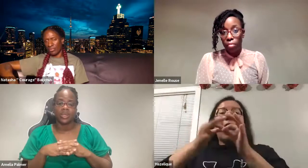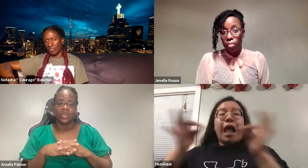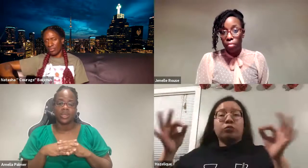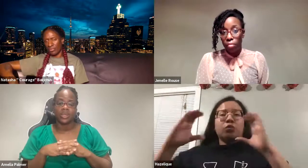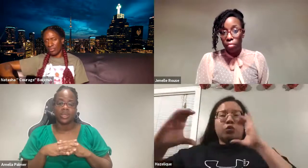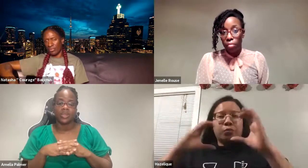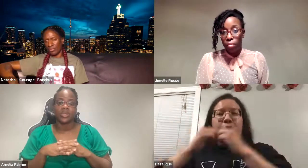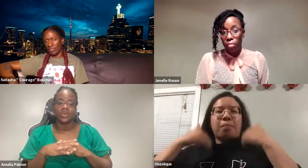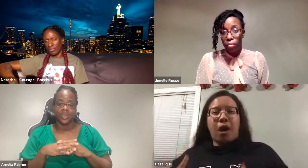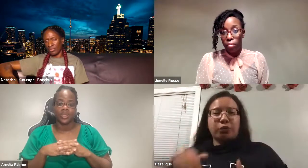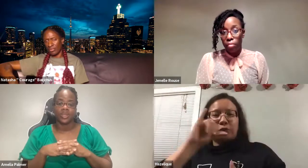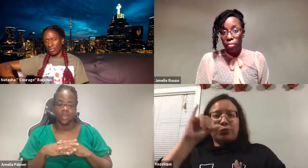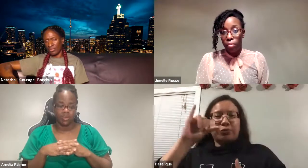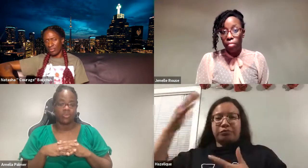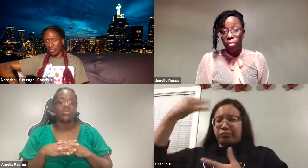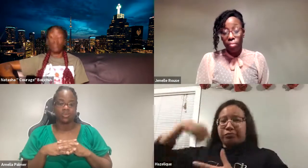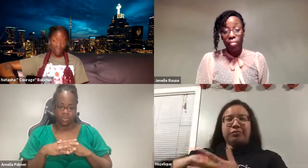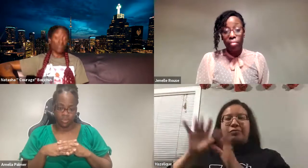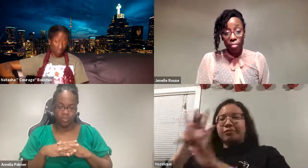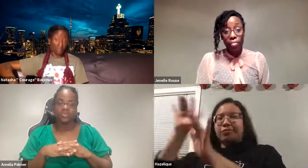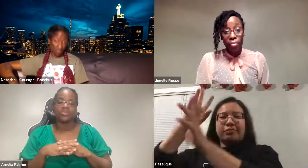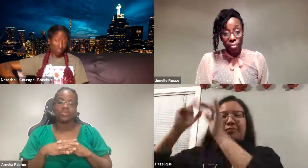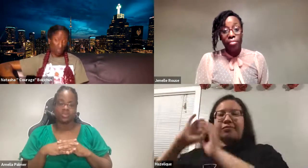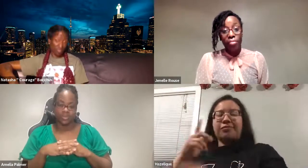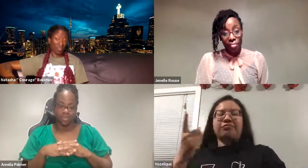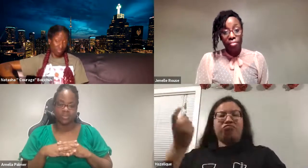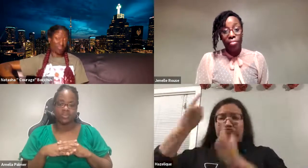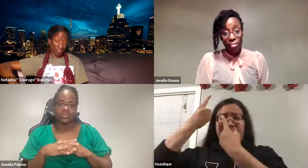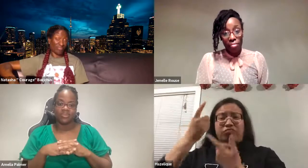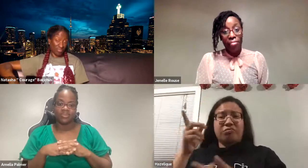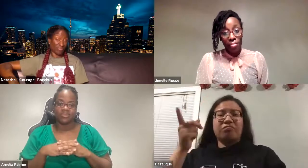how it relates it relates to the body. so language is communicating through the body